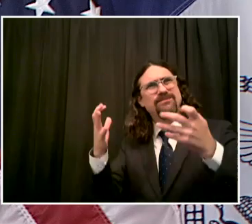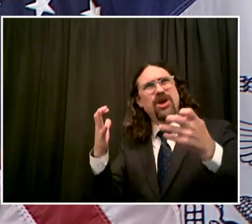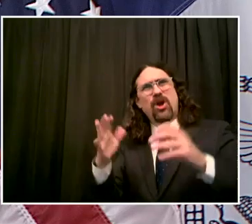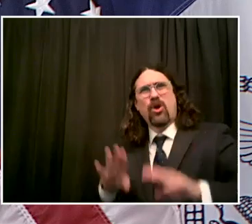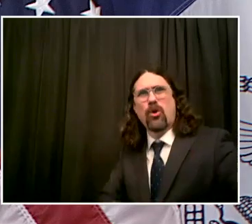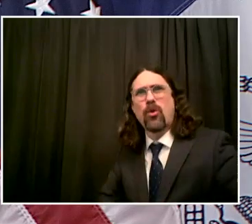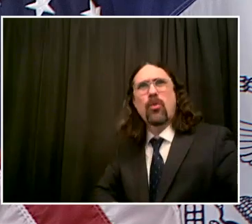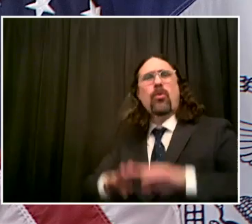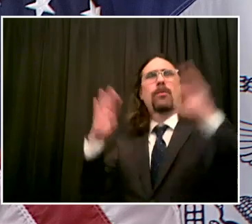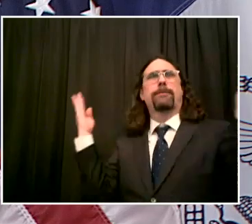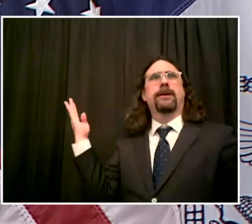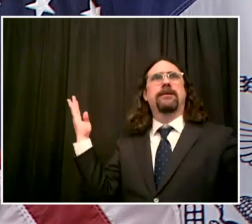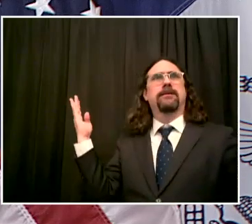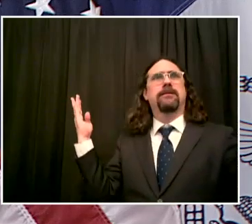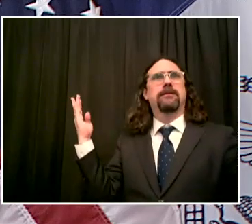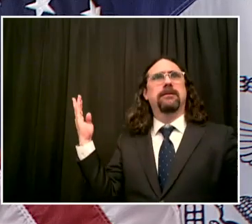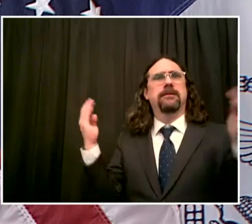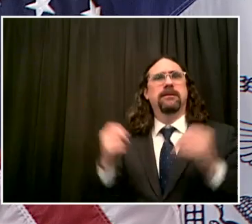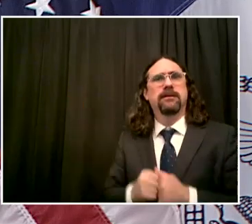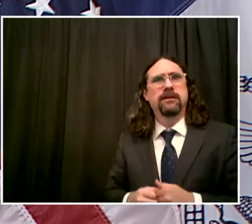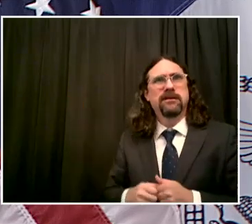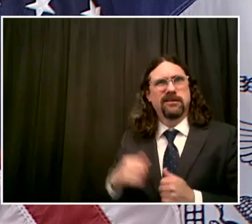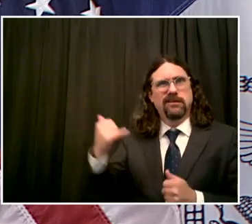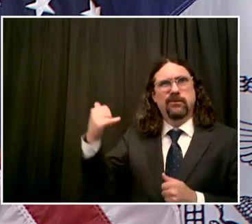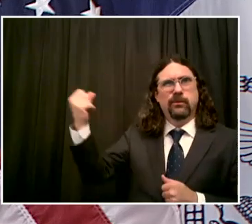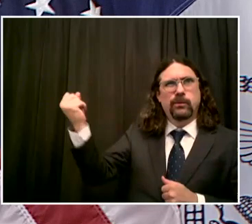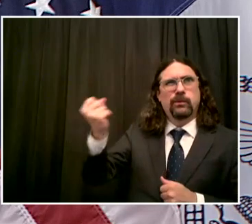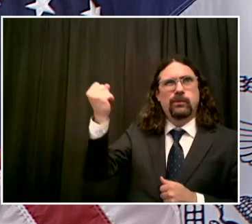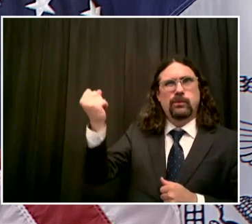ARE WE IN A PANDEMIC OR NOT OR